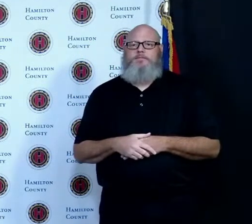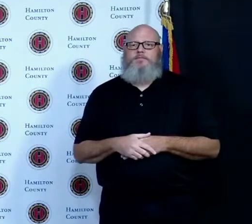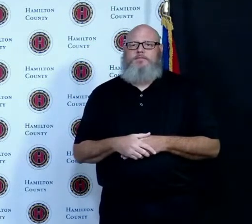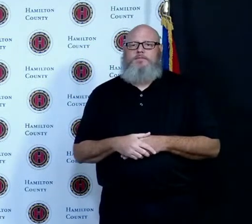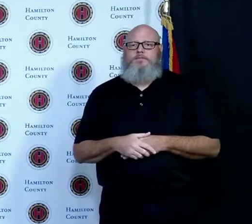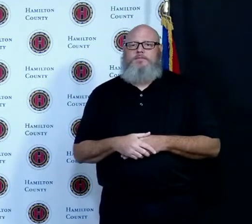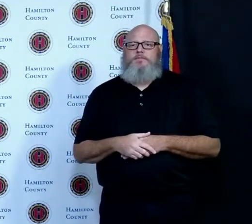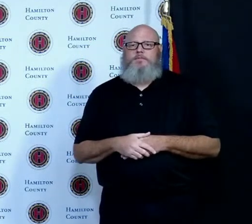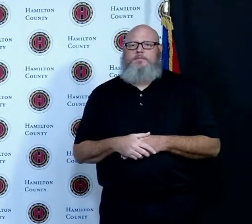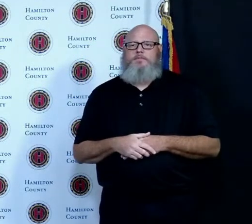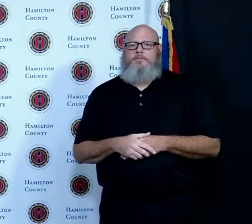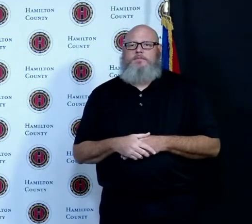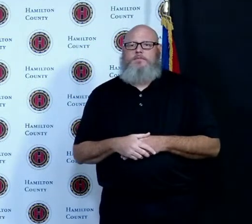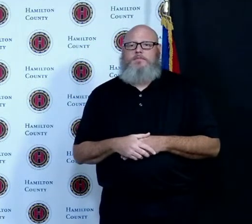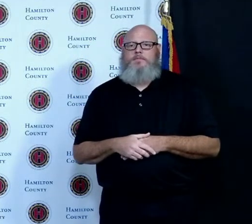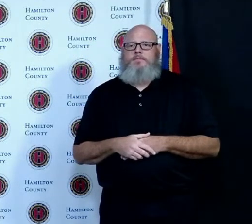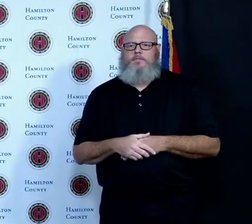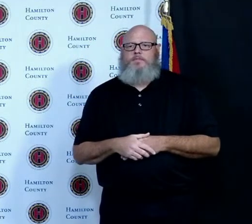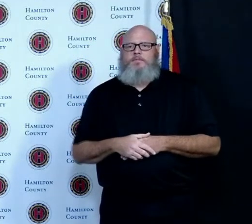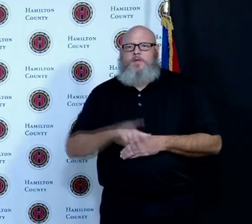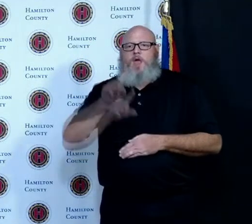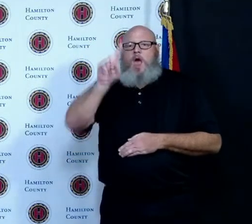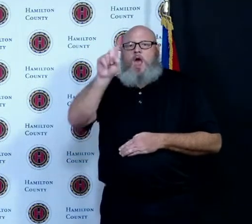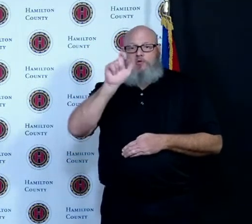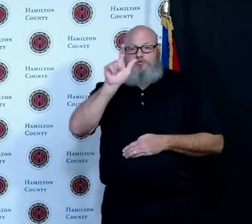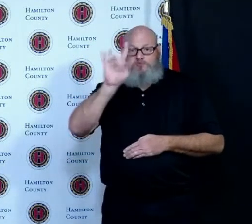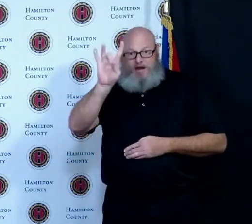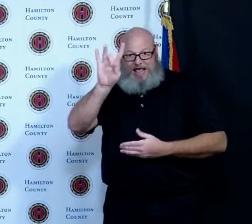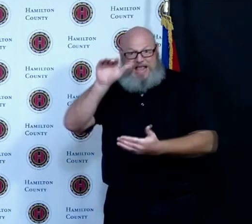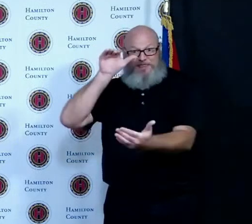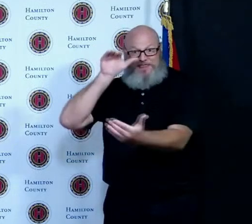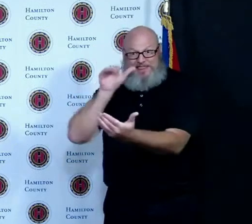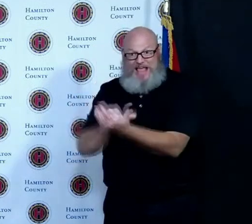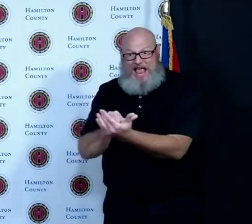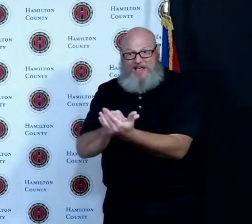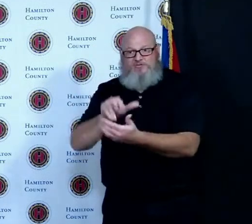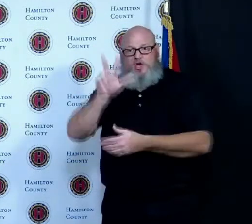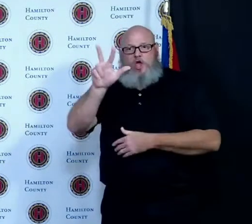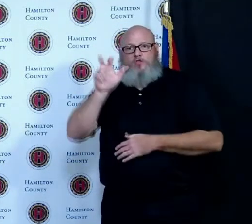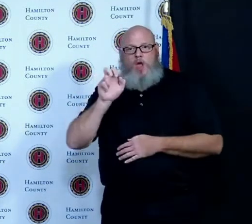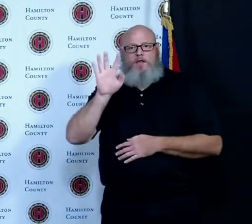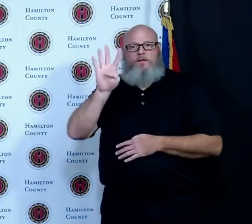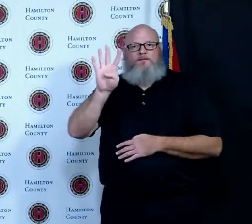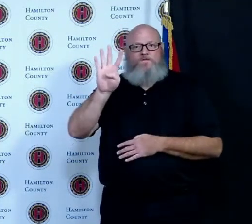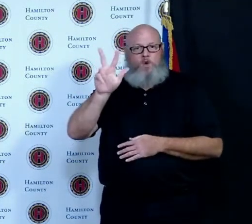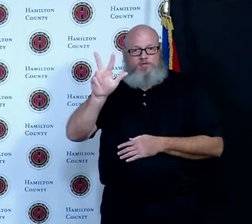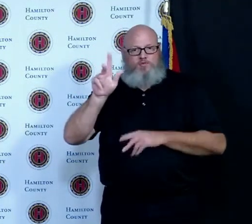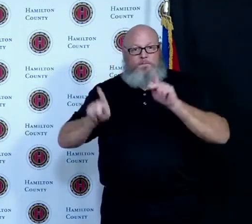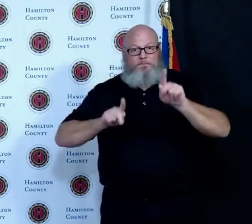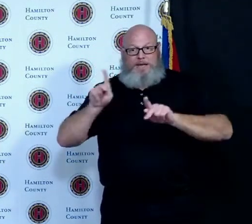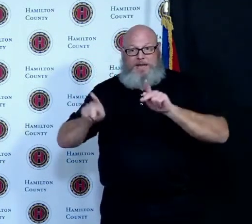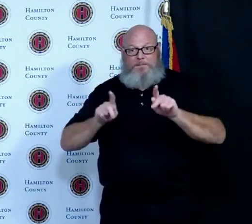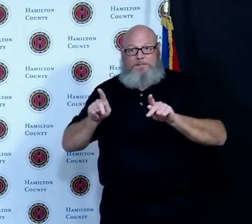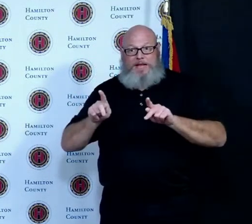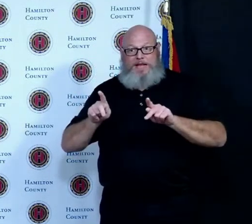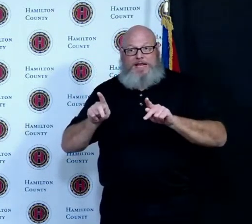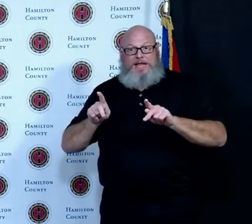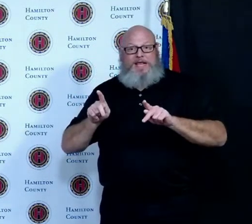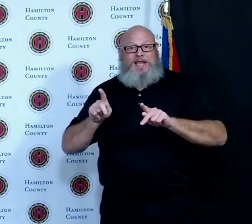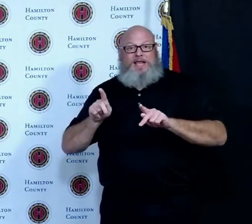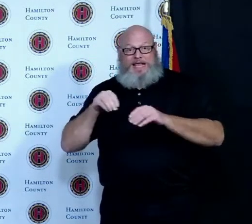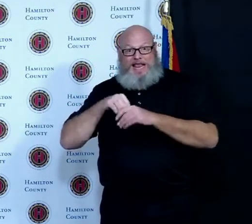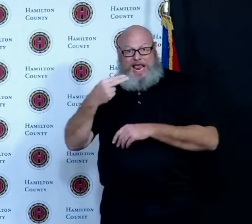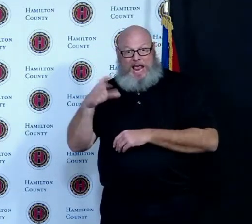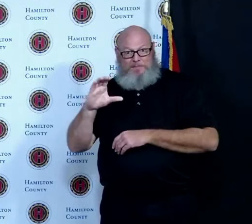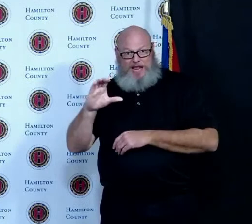128,343 people over the age of 65 in Hamilton County I mean that's the kind of number